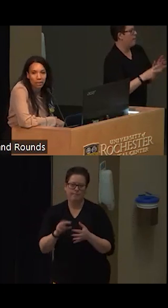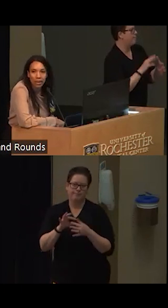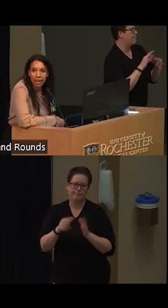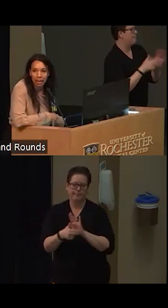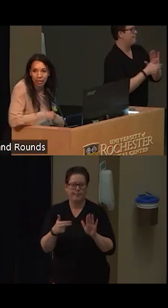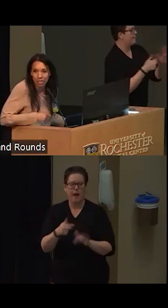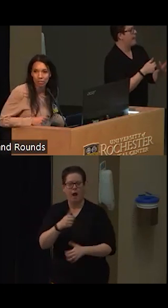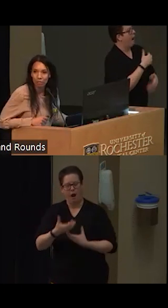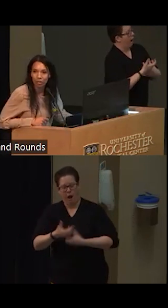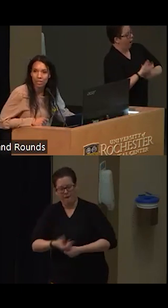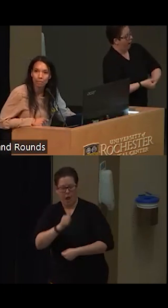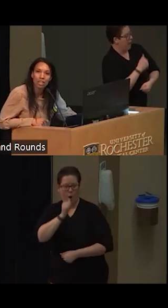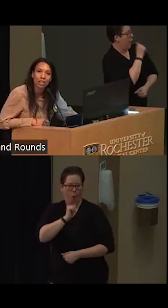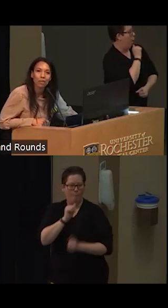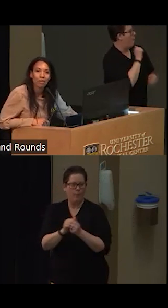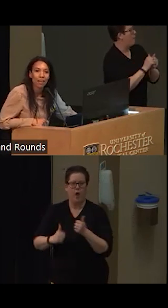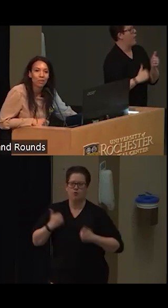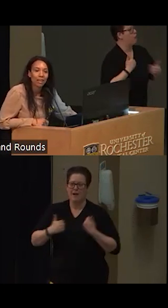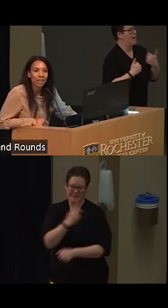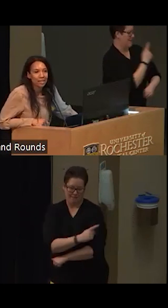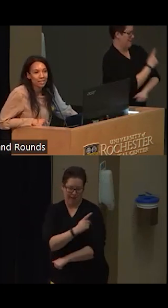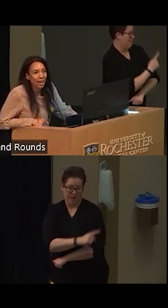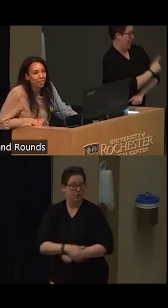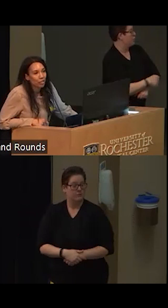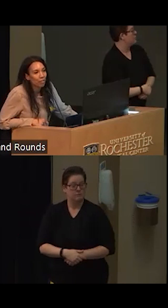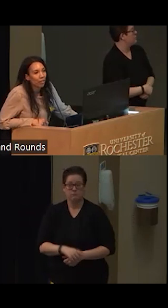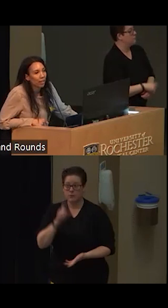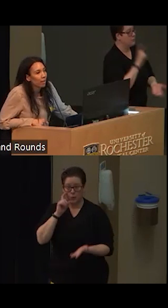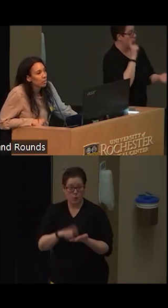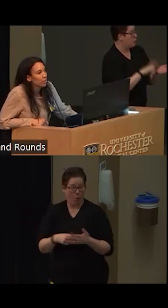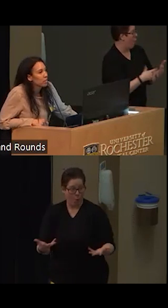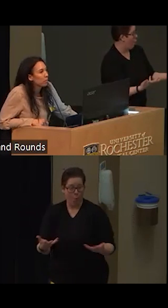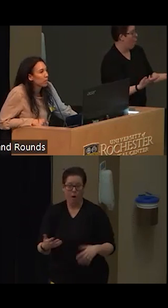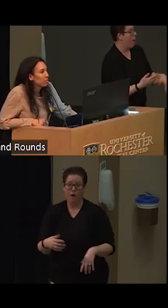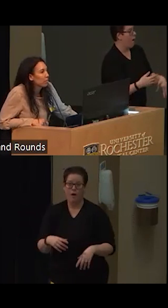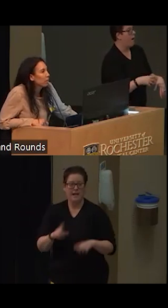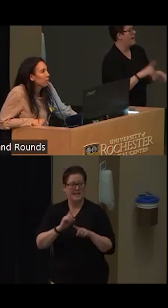with an aggressive aggressive patient and what we found is that varying levels of disciplines fell